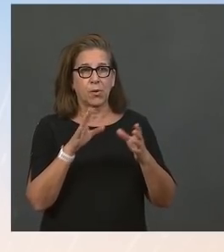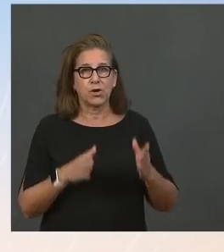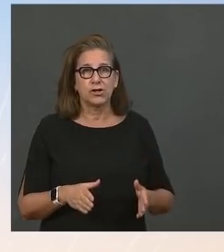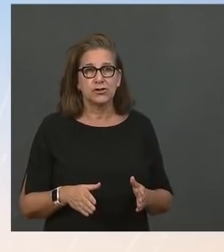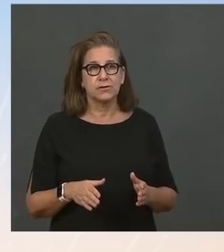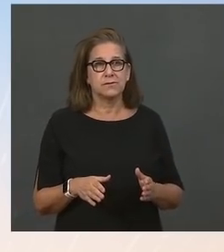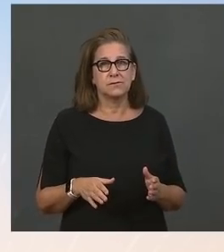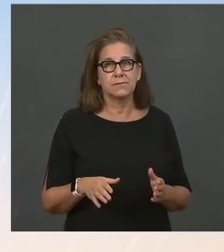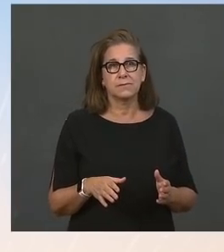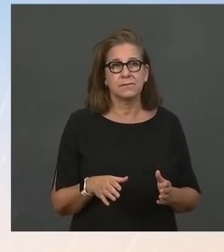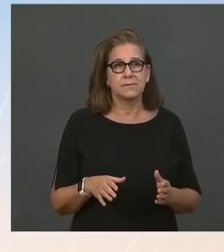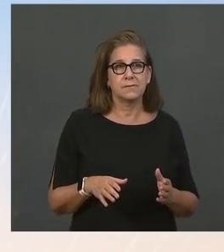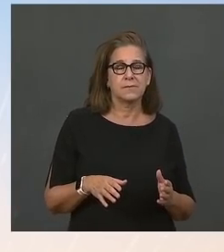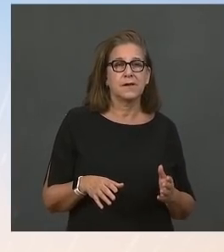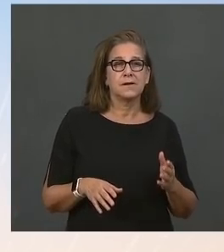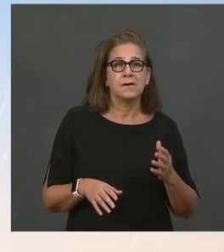and said, "Oh, that's going to change my vote"?